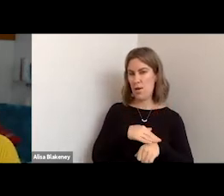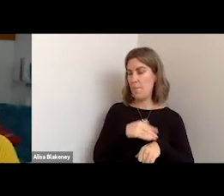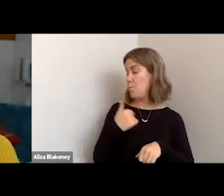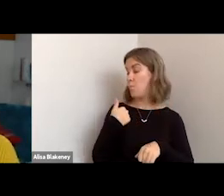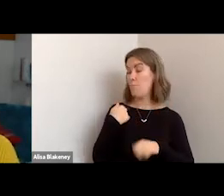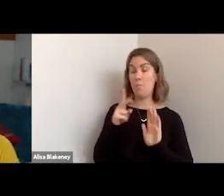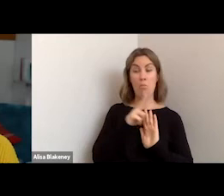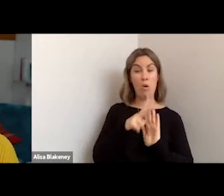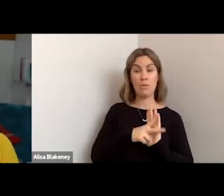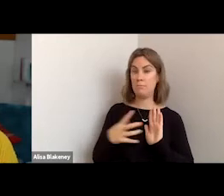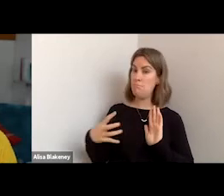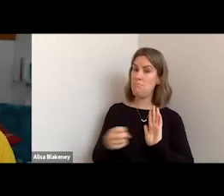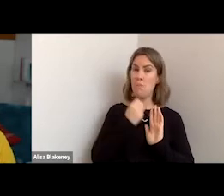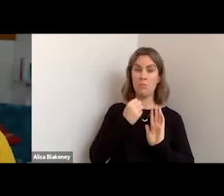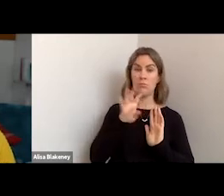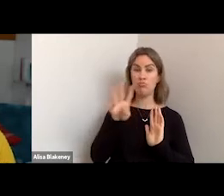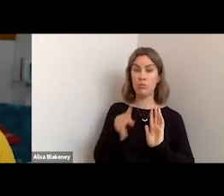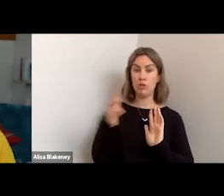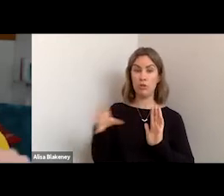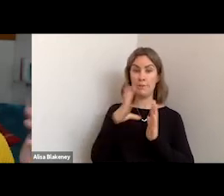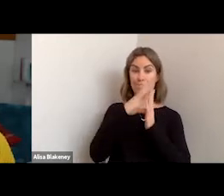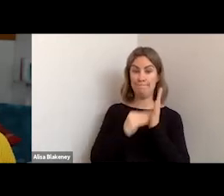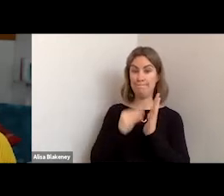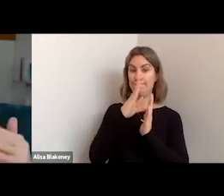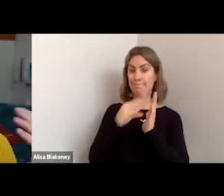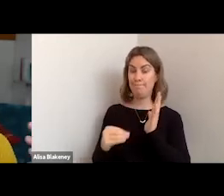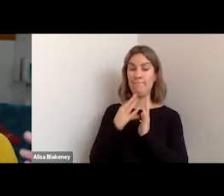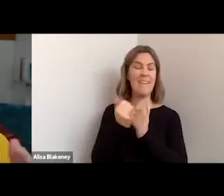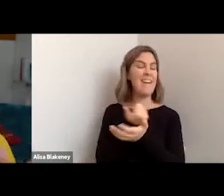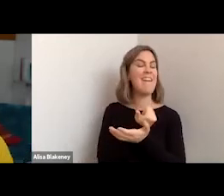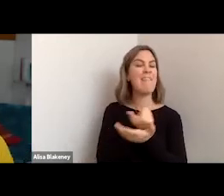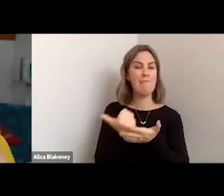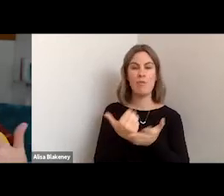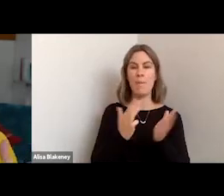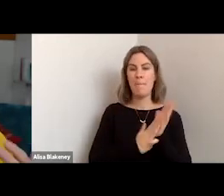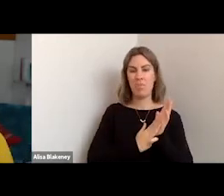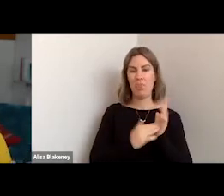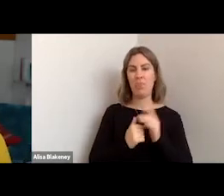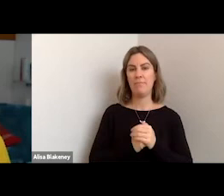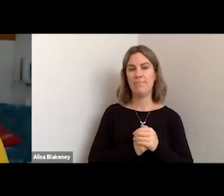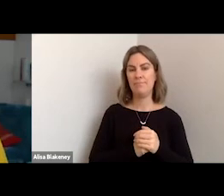spreadsheets every month, mostly every month. If it's a high volume